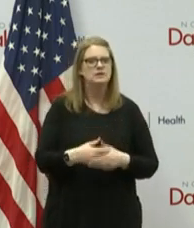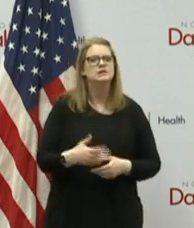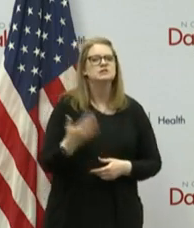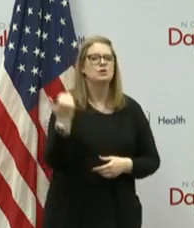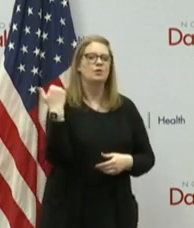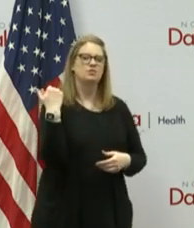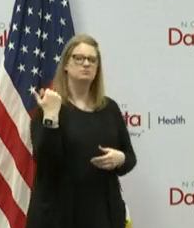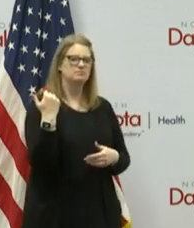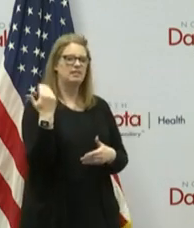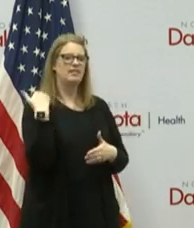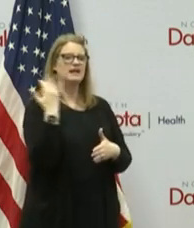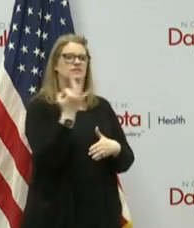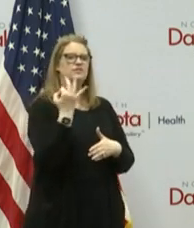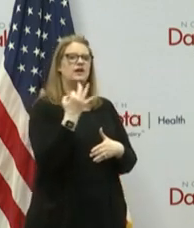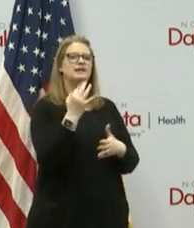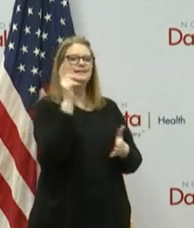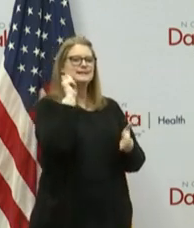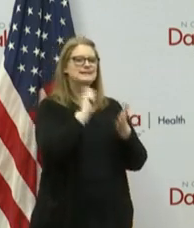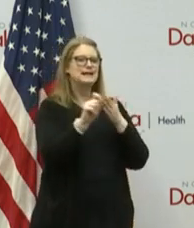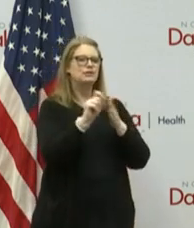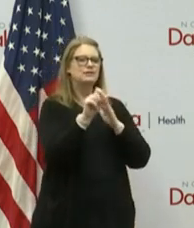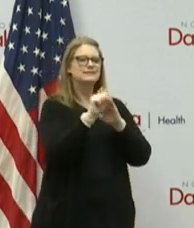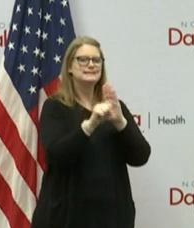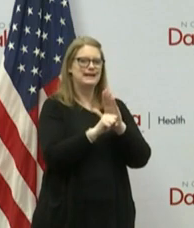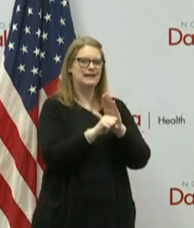BY MAIL BALLOT AND THERE IS A